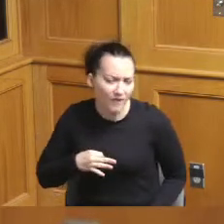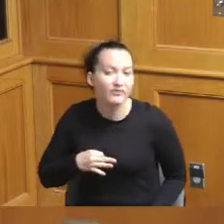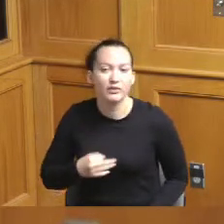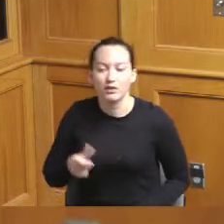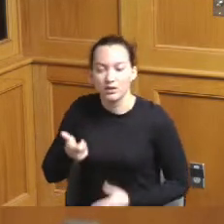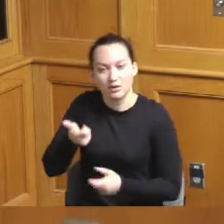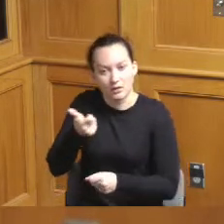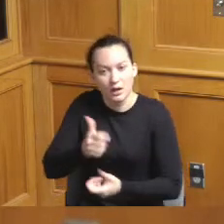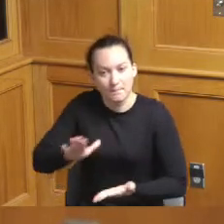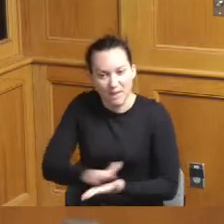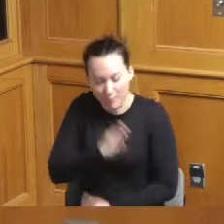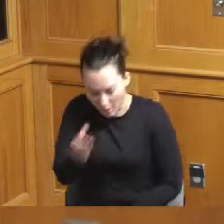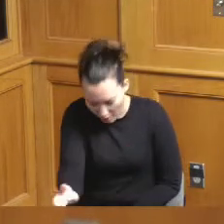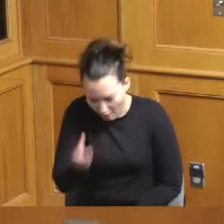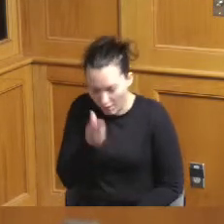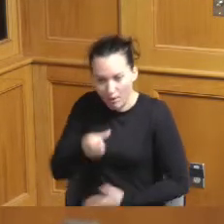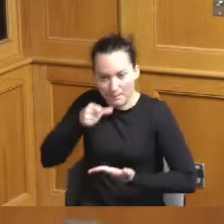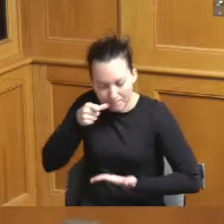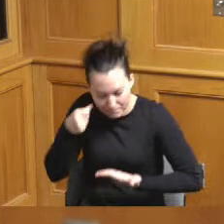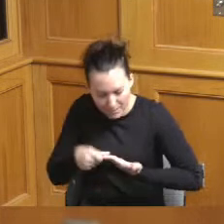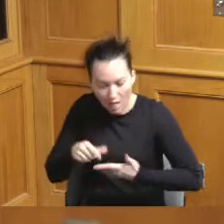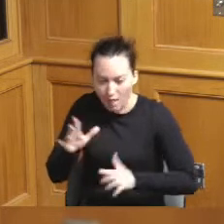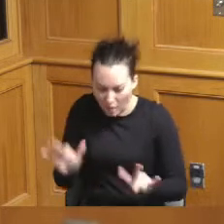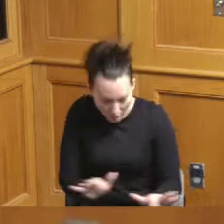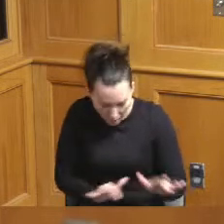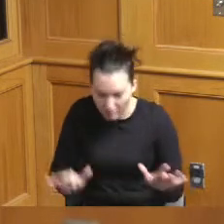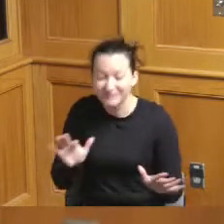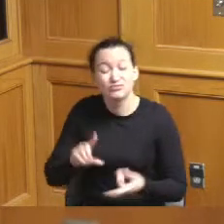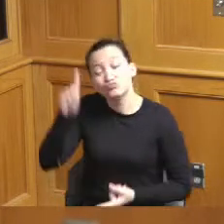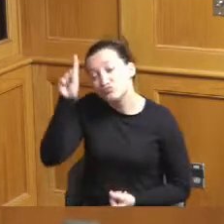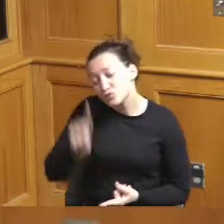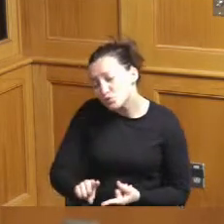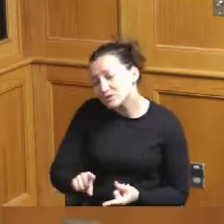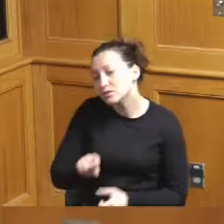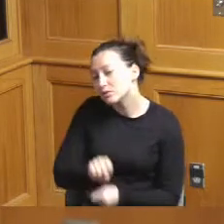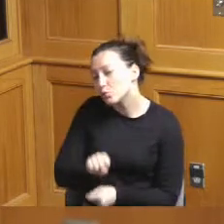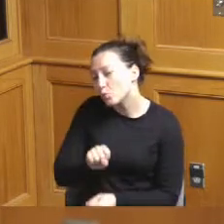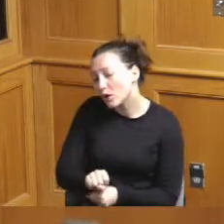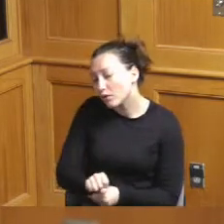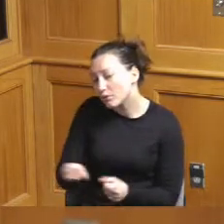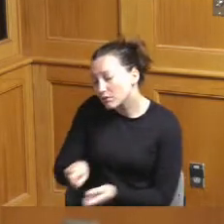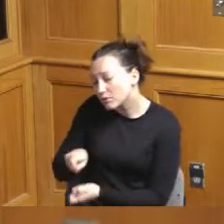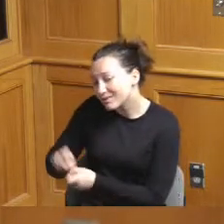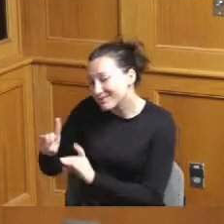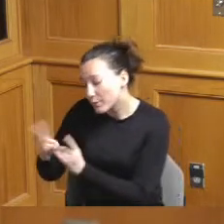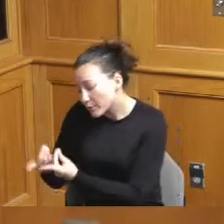processing the paper forms so that's reduced the amount of work in that particular department so